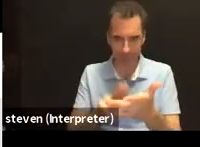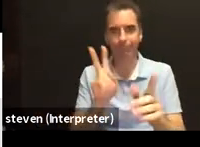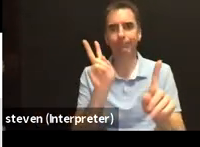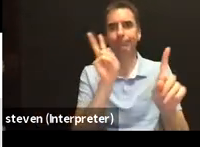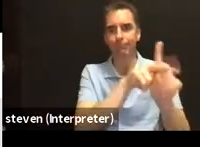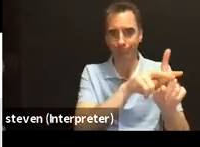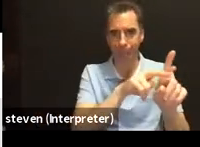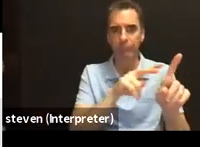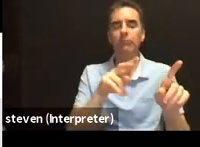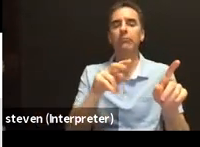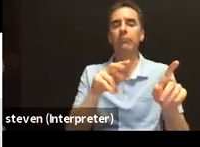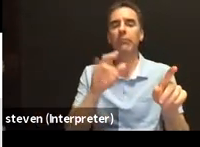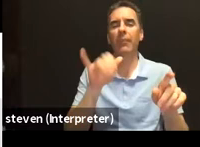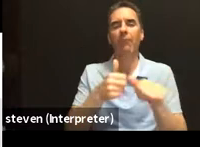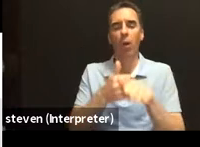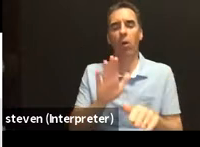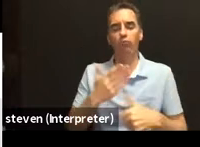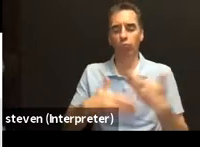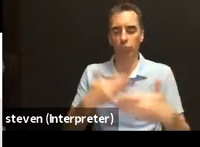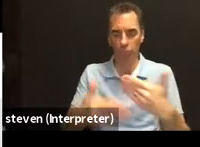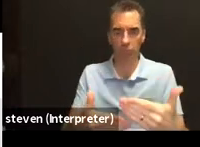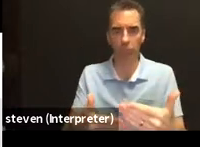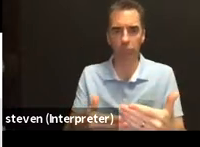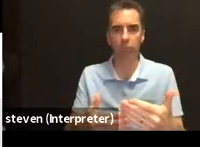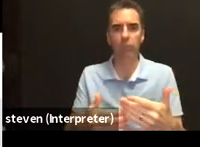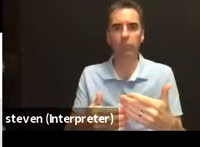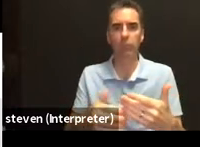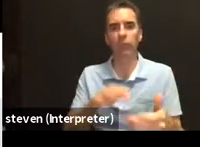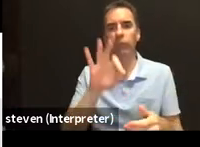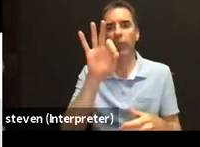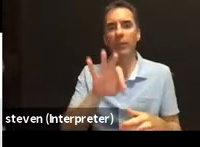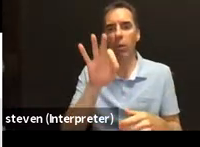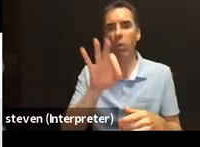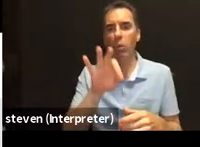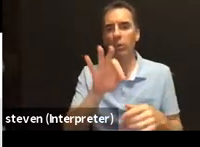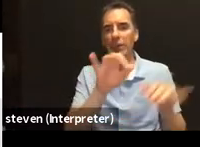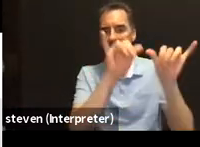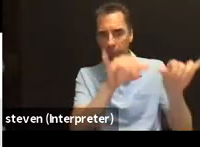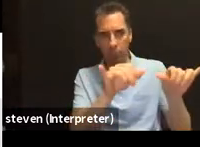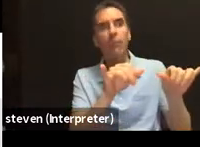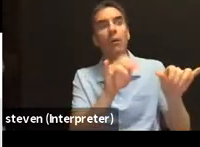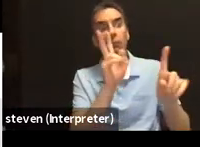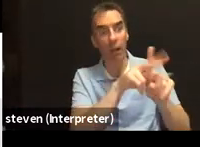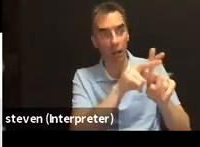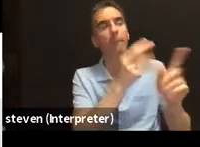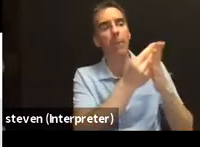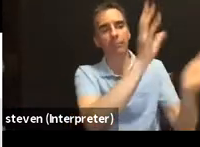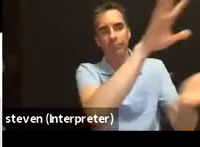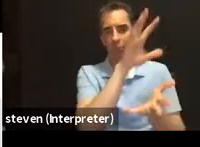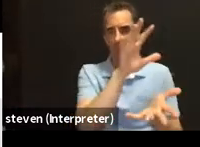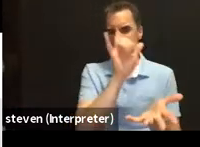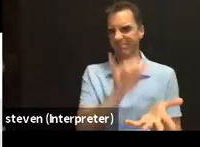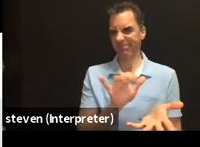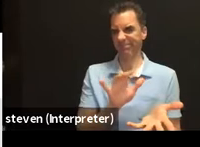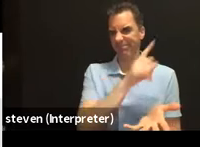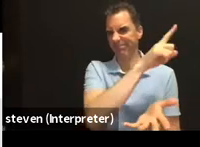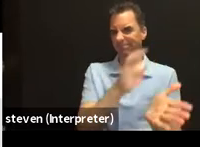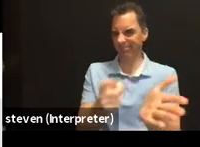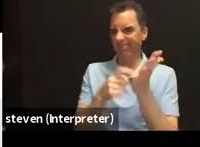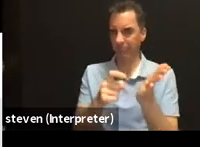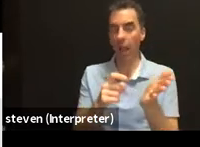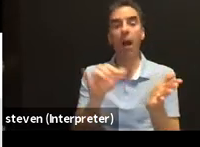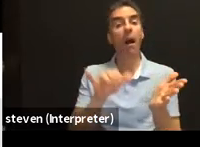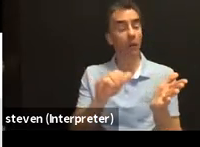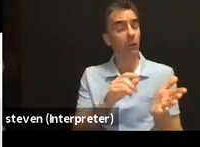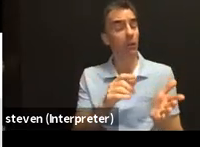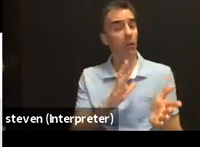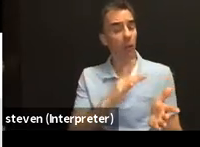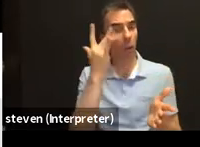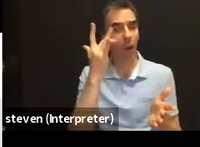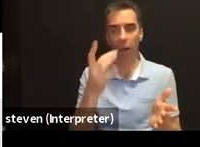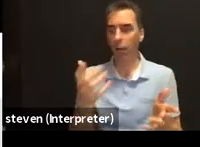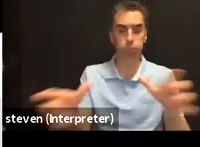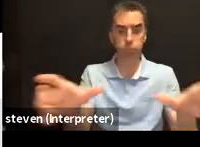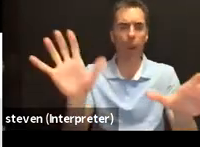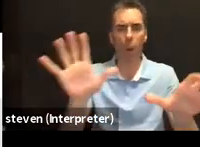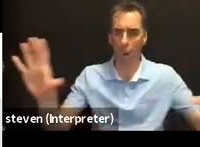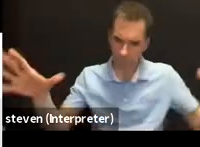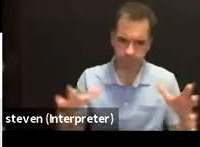maria.rodriguez: Applying through the first number there a continuum of care to be able to access that funding. So it really allowed for communities to streamline those resources. If you look at the first